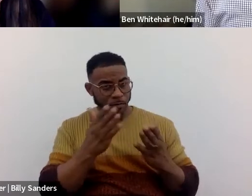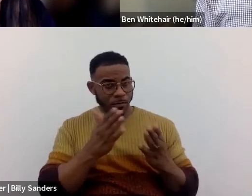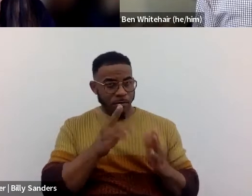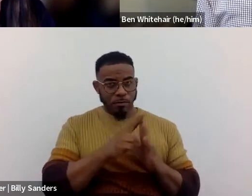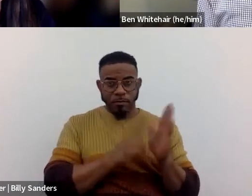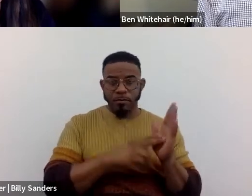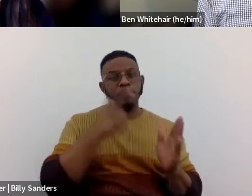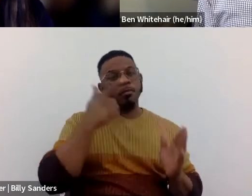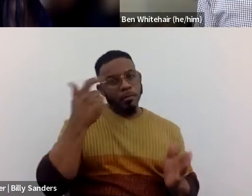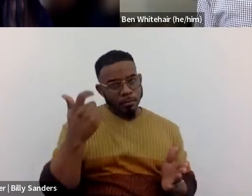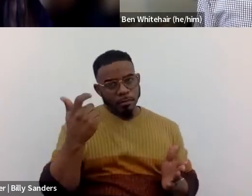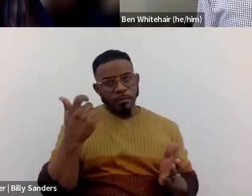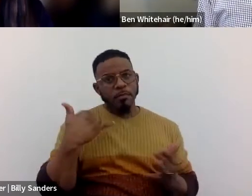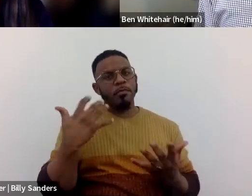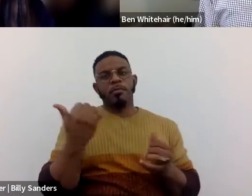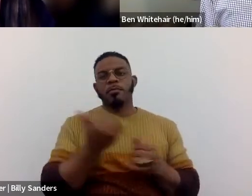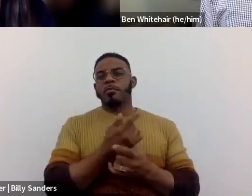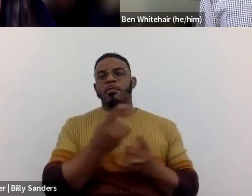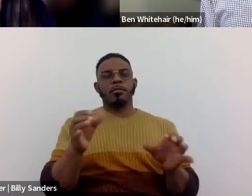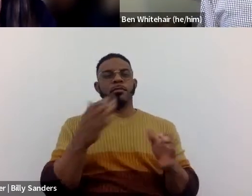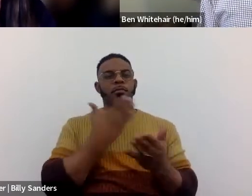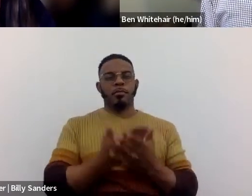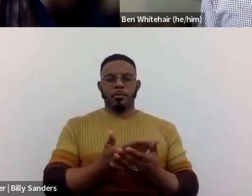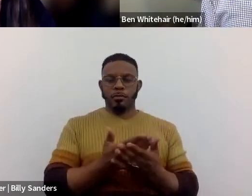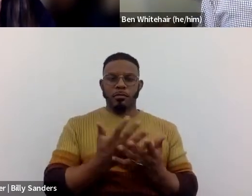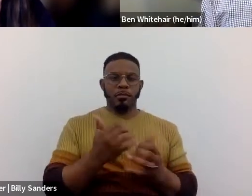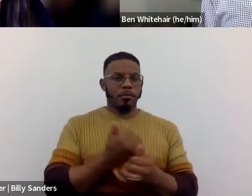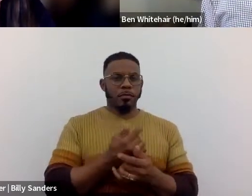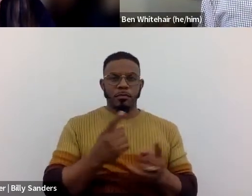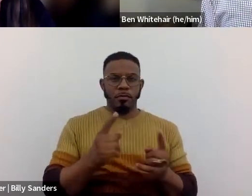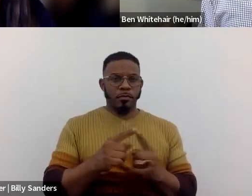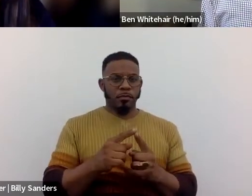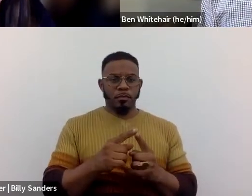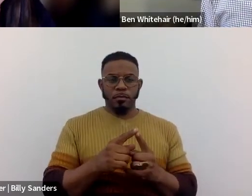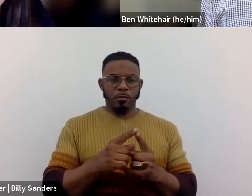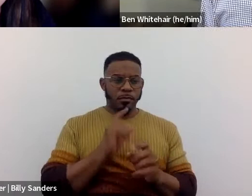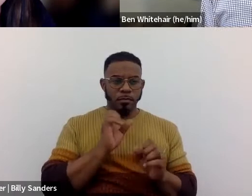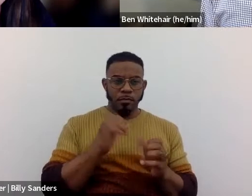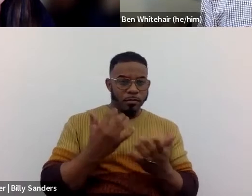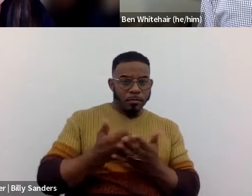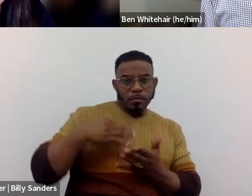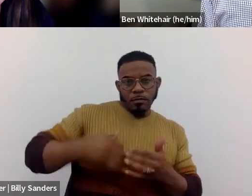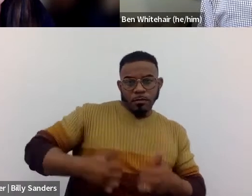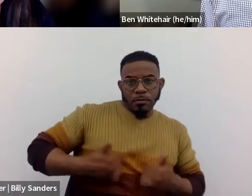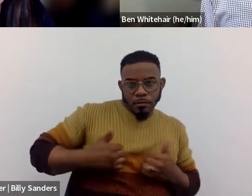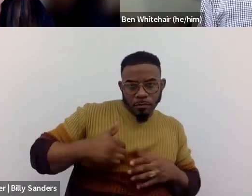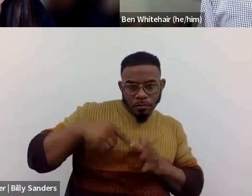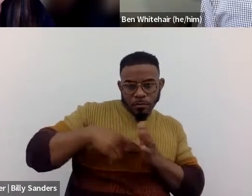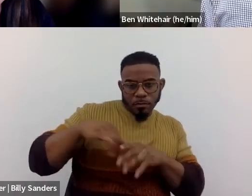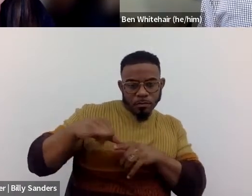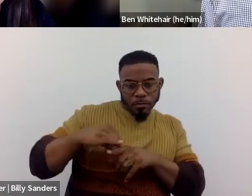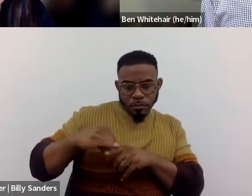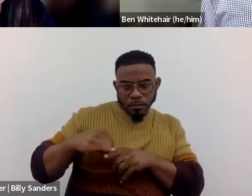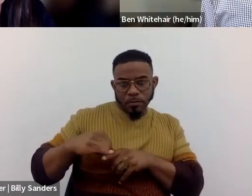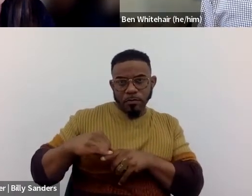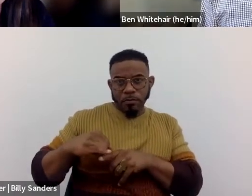because we want everybody to do well, we want everybody to be able to earn a living in this industry, and you know,